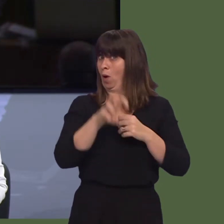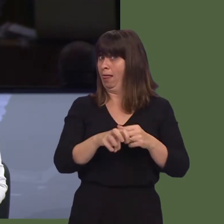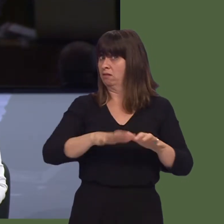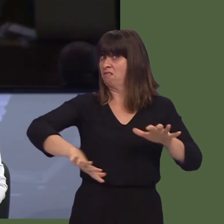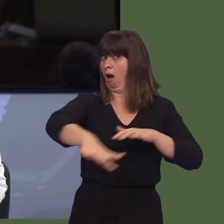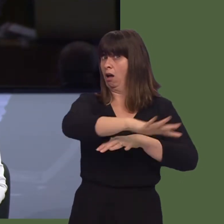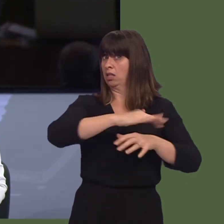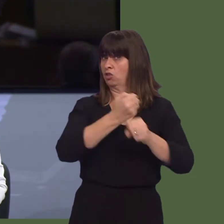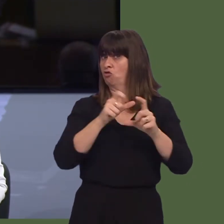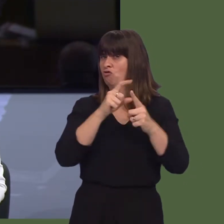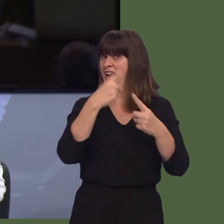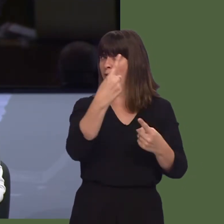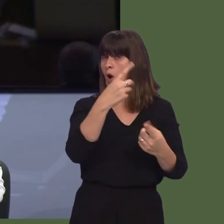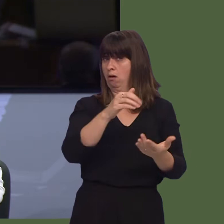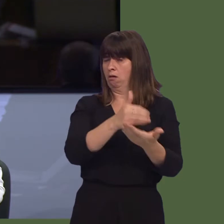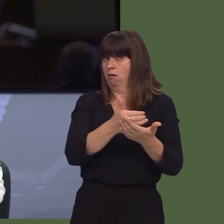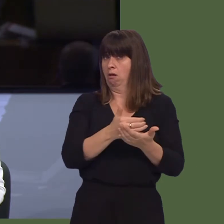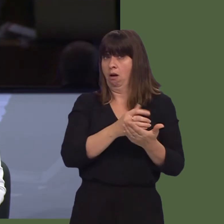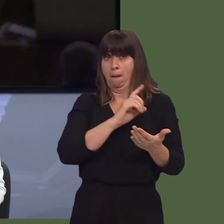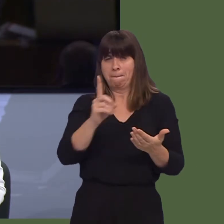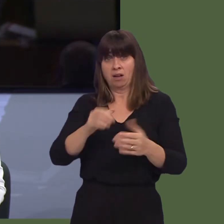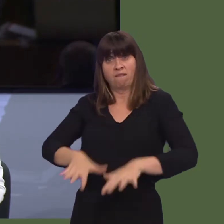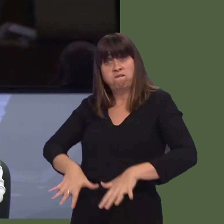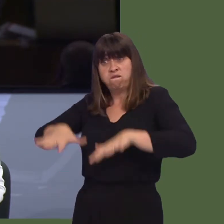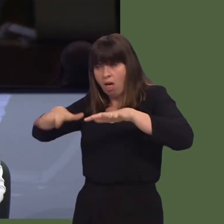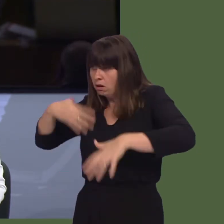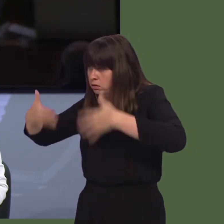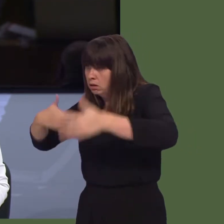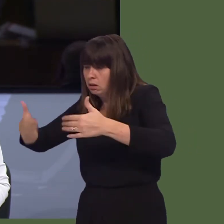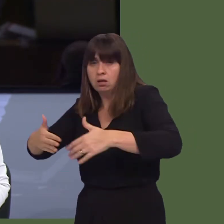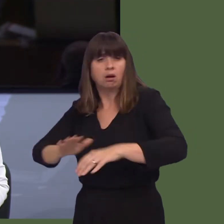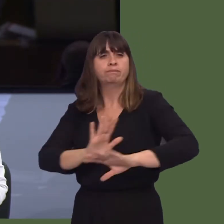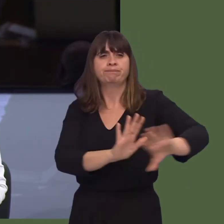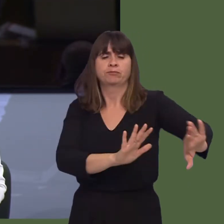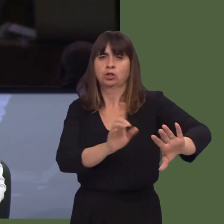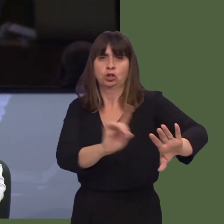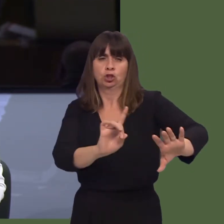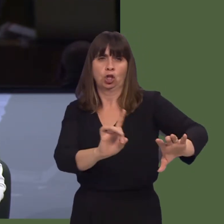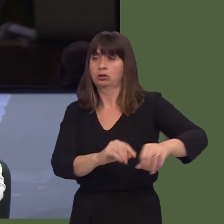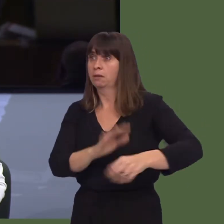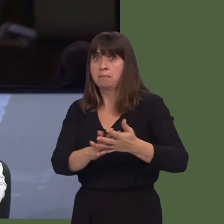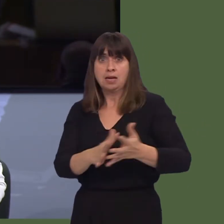out of that scheme and continues to suffer increasing and very damaging flood problems.